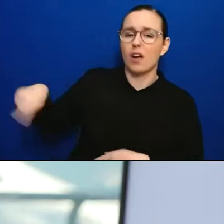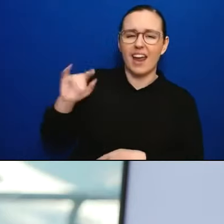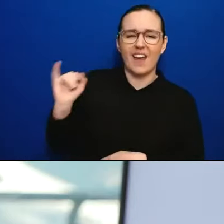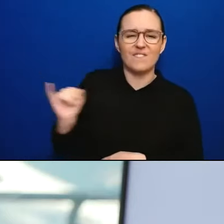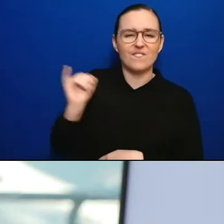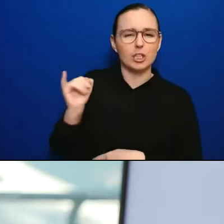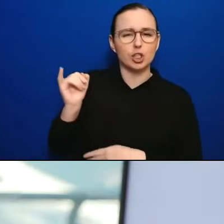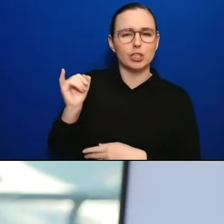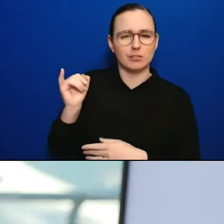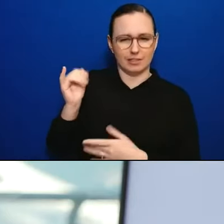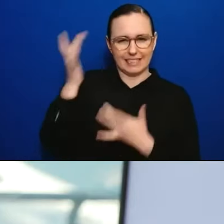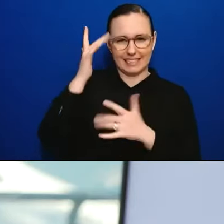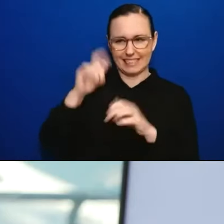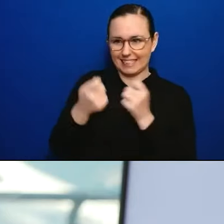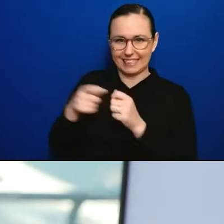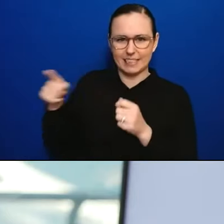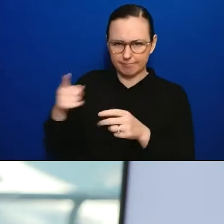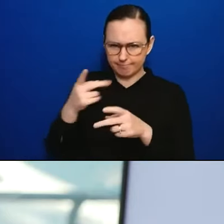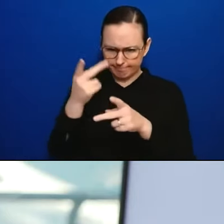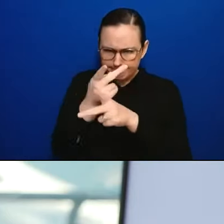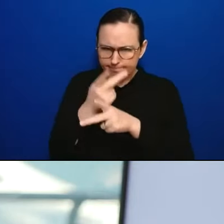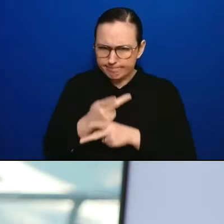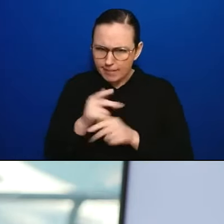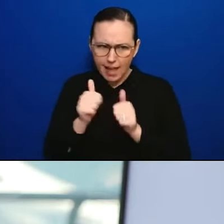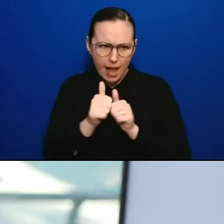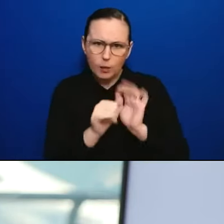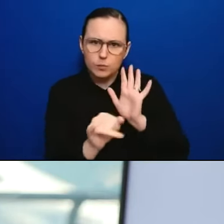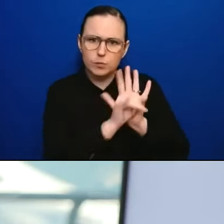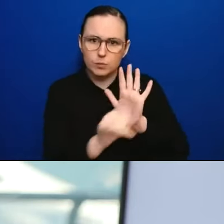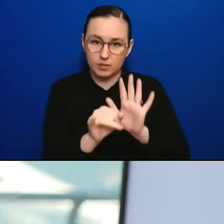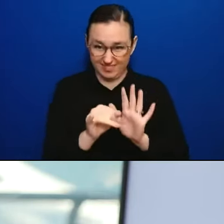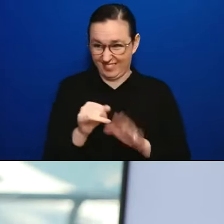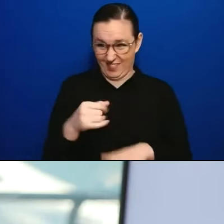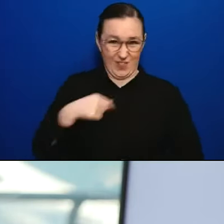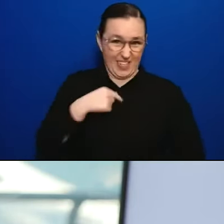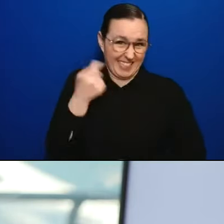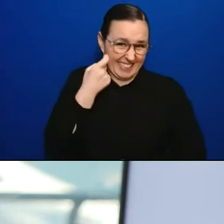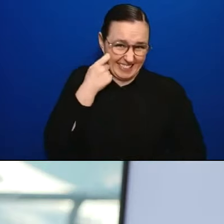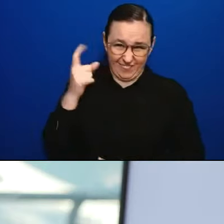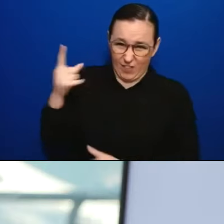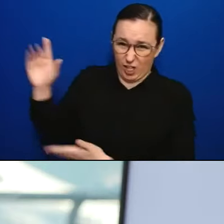teams. And they are able to identify